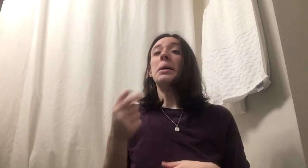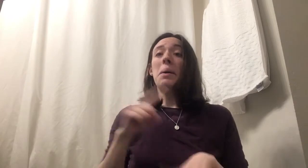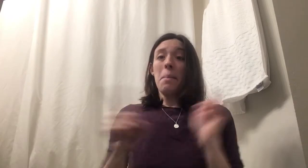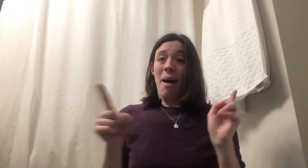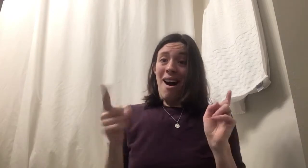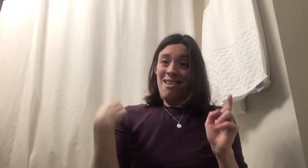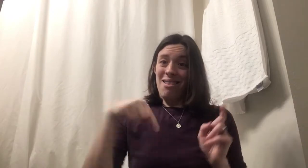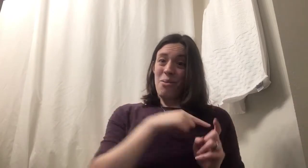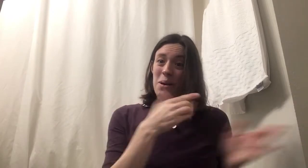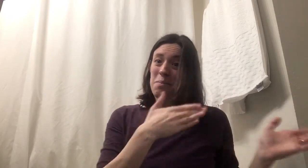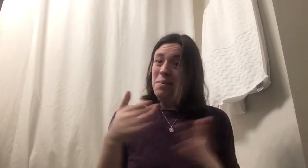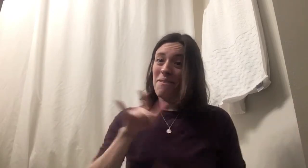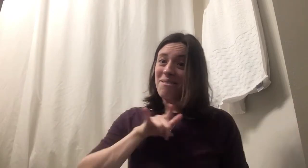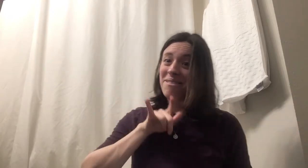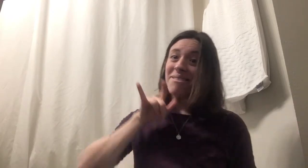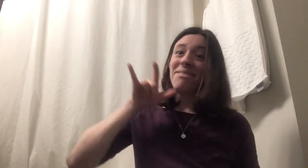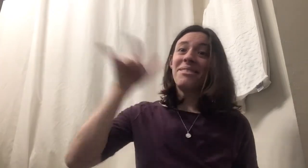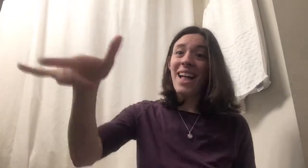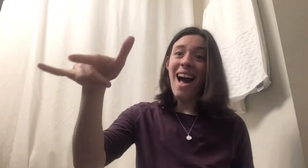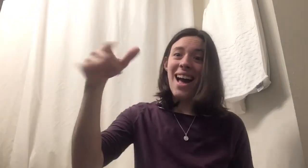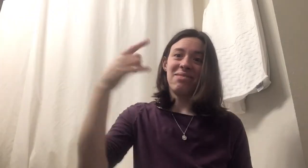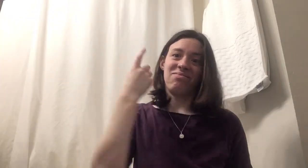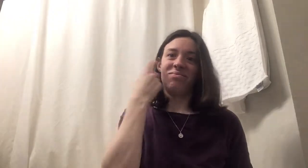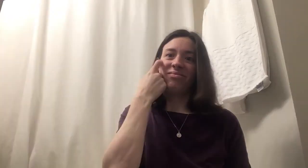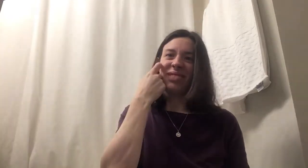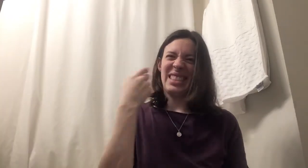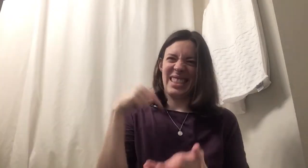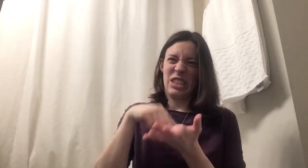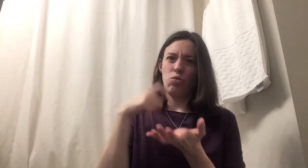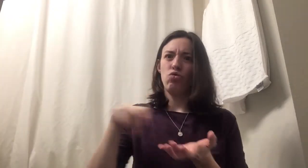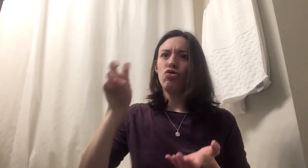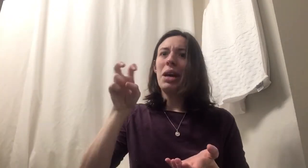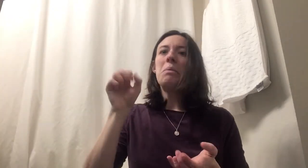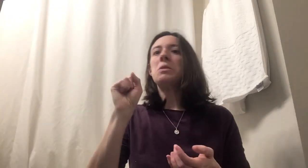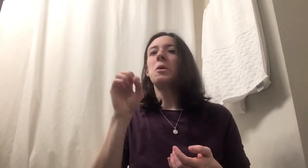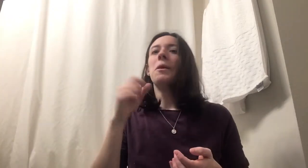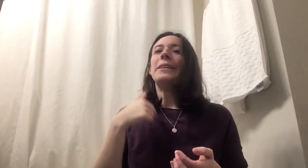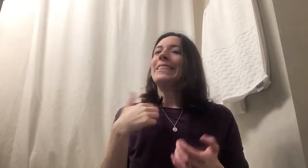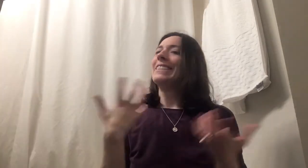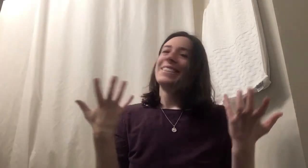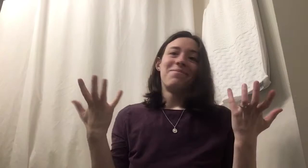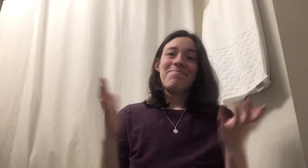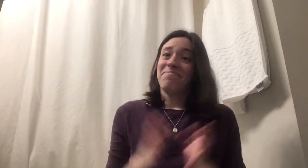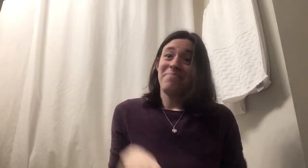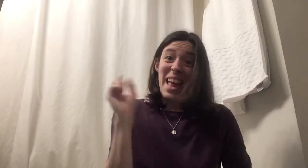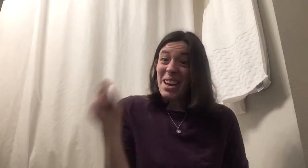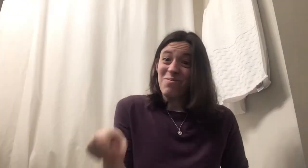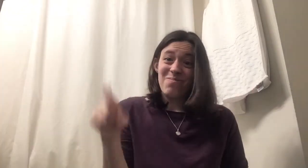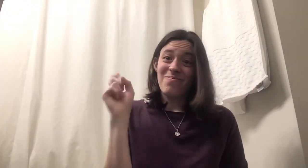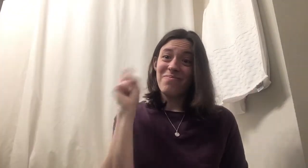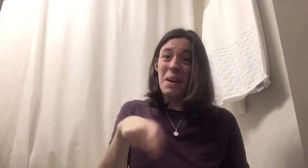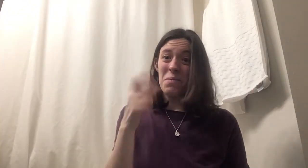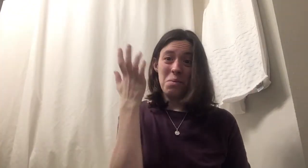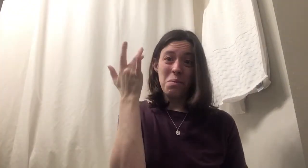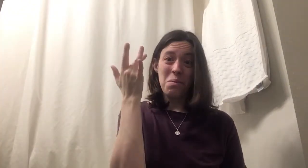But we planned to fly for this trip. So I decided I had to